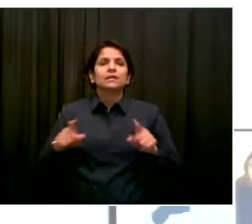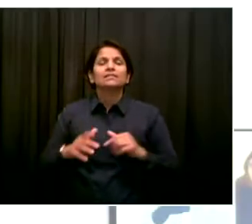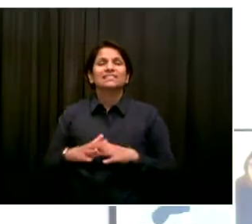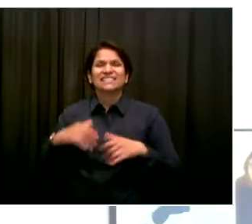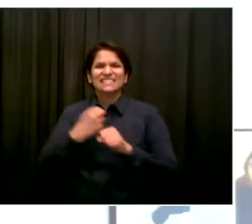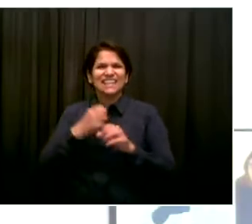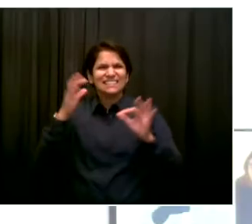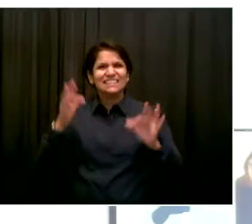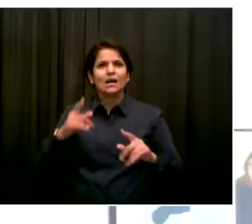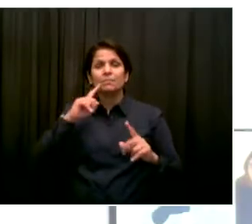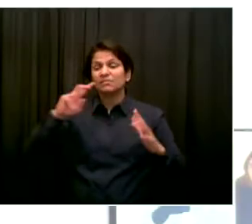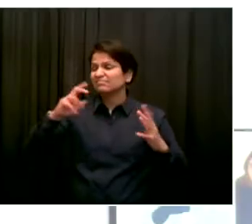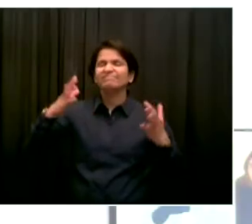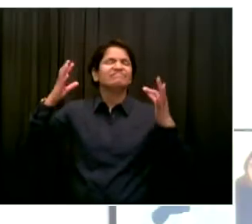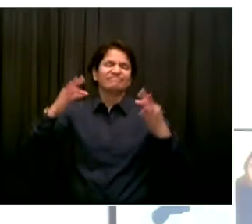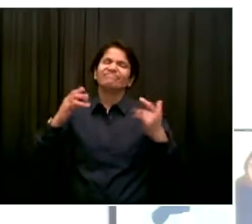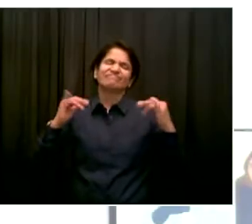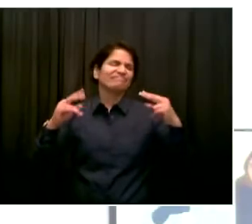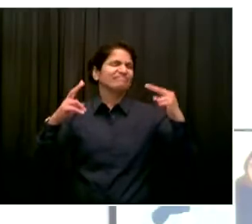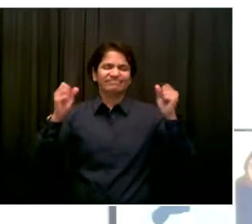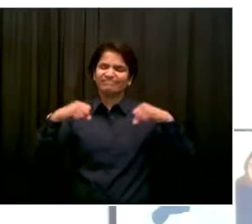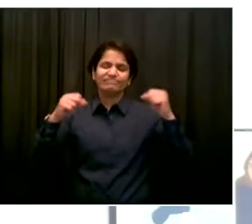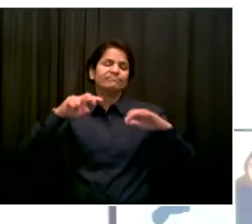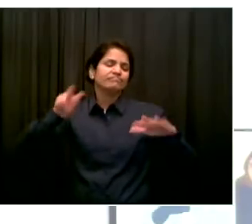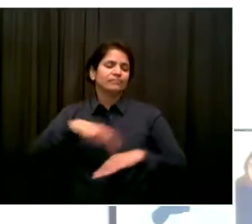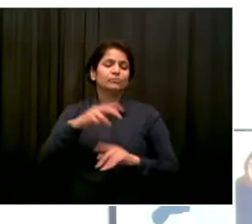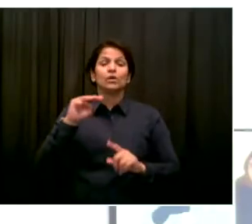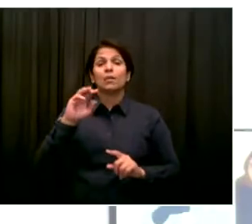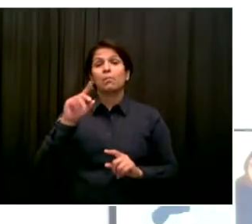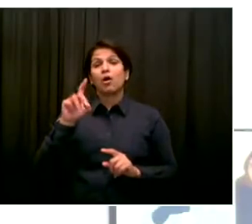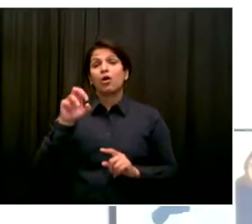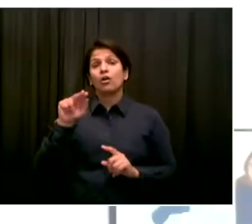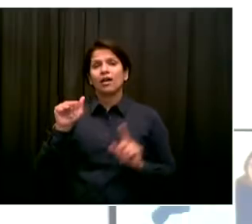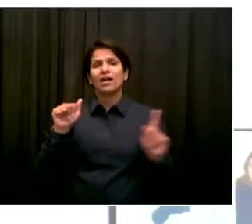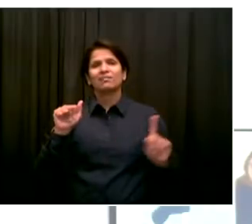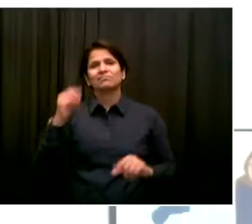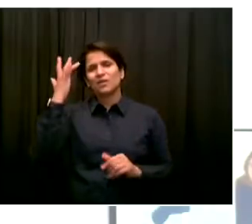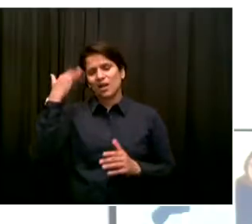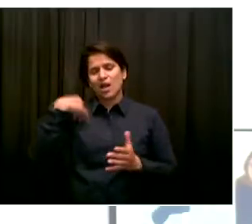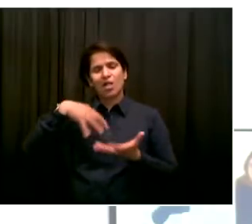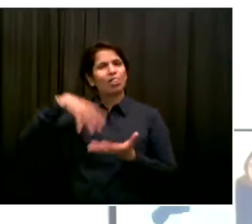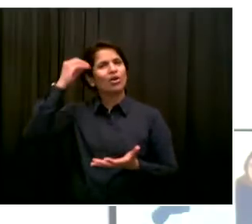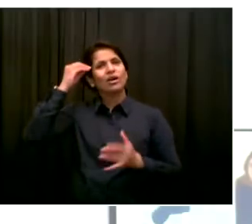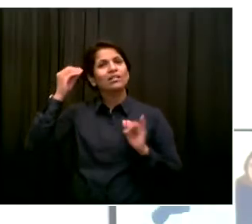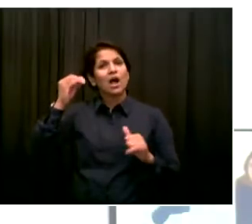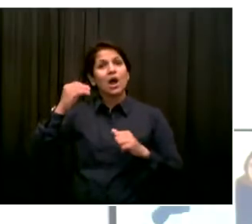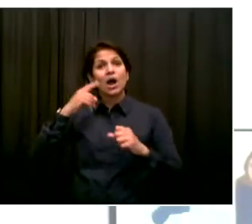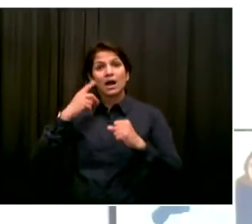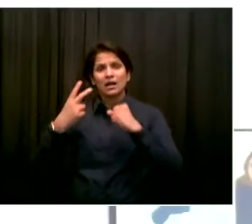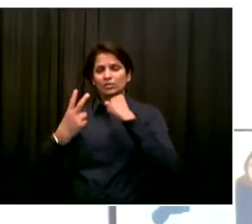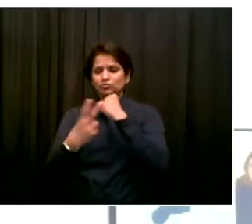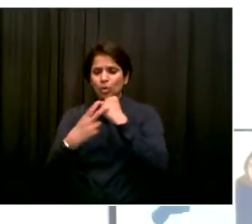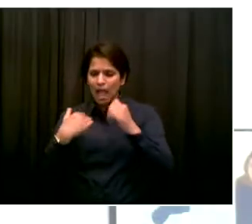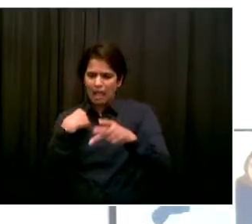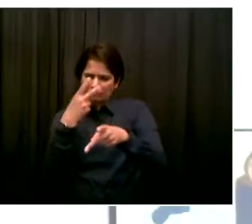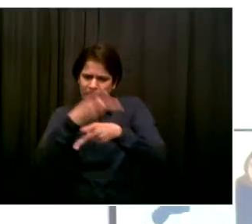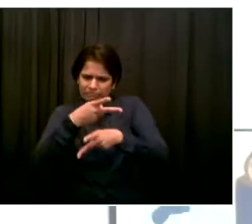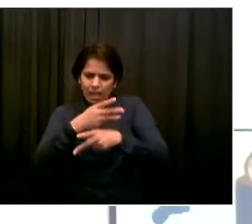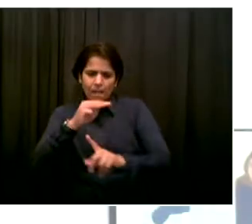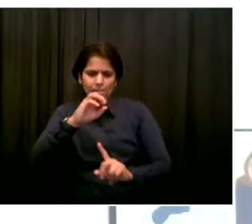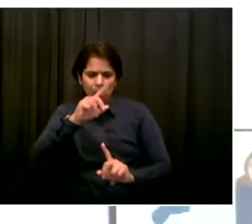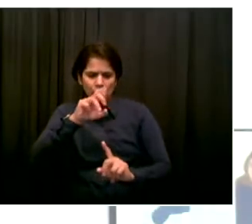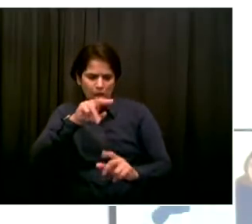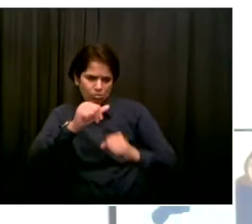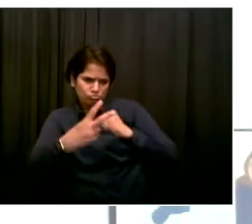MODERNA IN LARGE